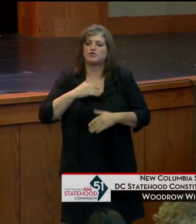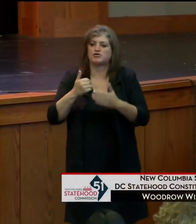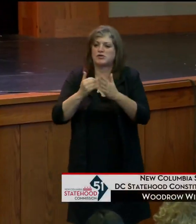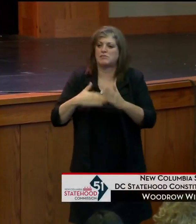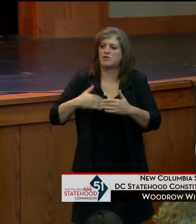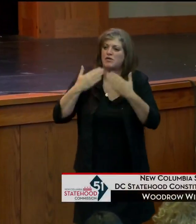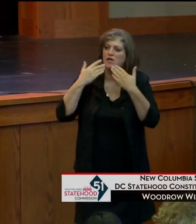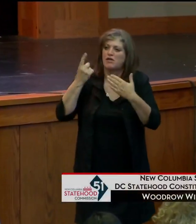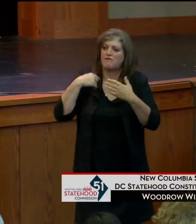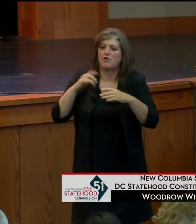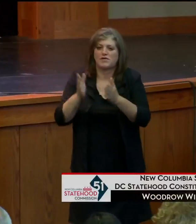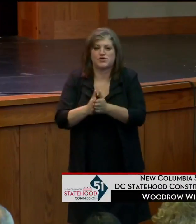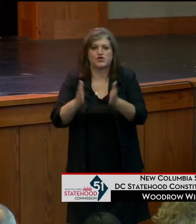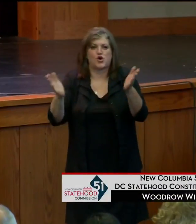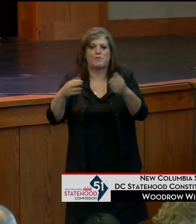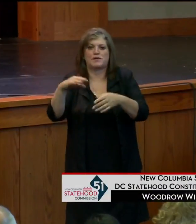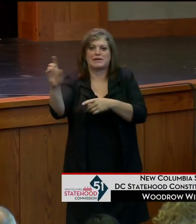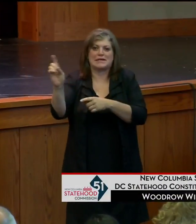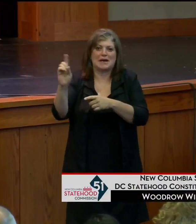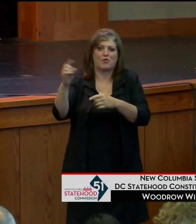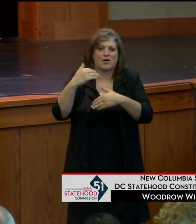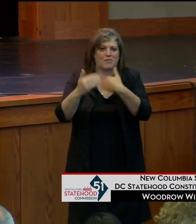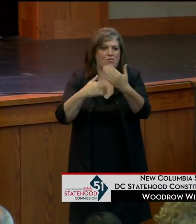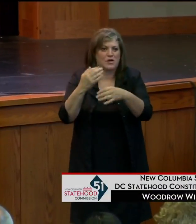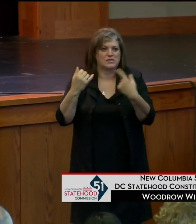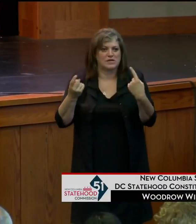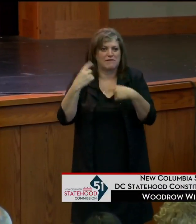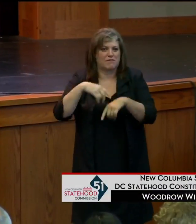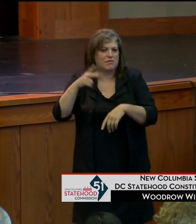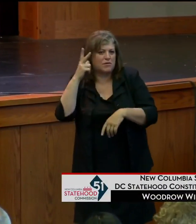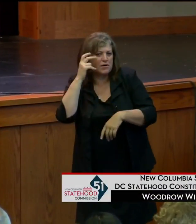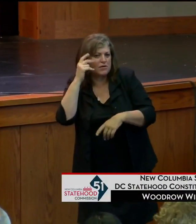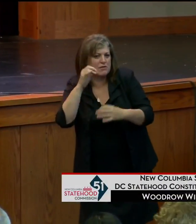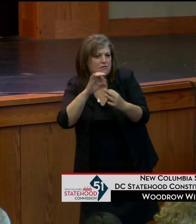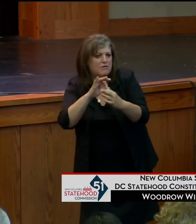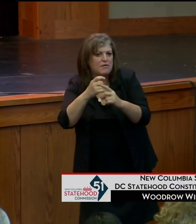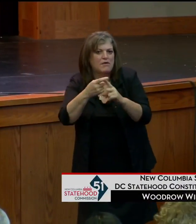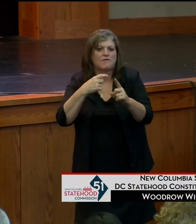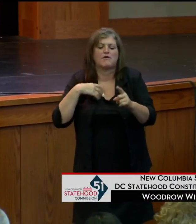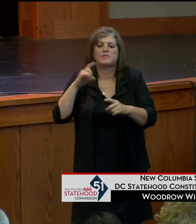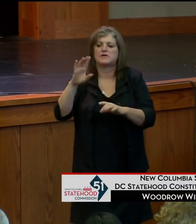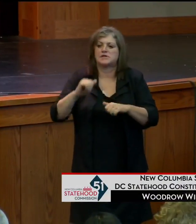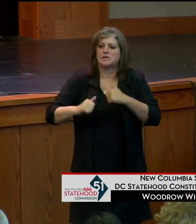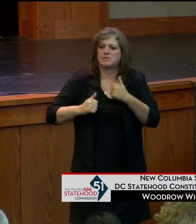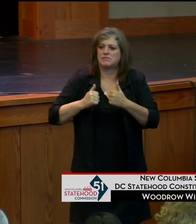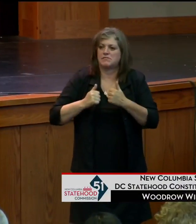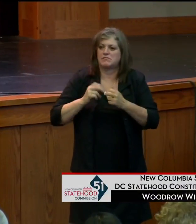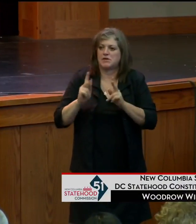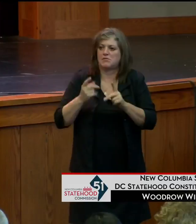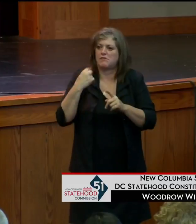THANK YOU FOR HOLDING THIS OPEN AND DEMOCRATIC PROCESS FOR HEARING FROM D.C. RESIDENTS ABOUT OUR HOPE FOR A NEW STATE GOVERNMENT.